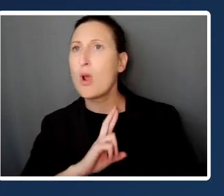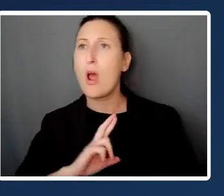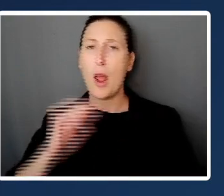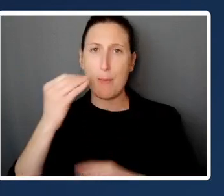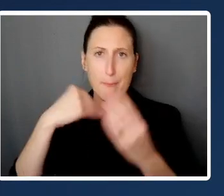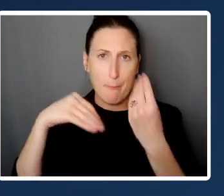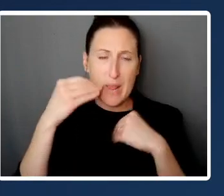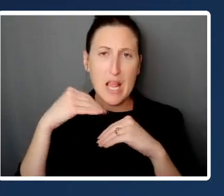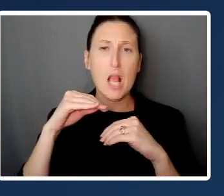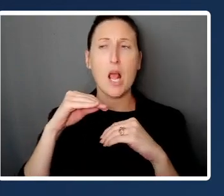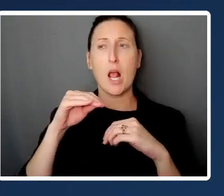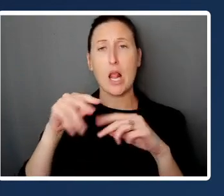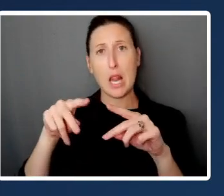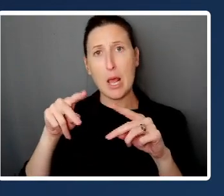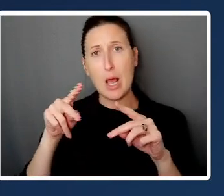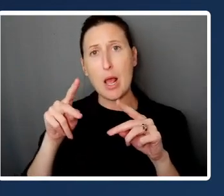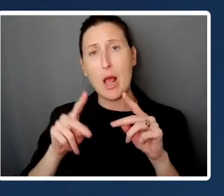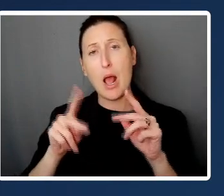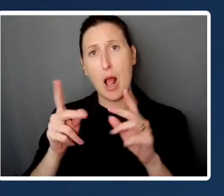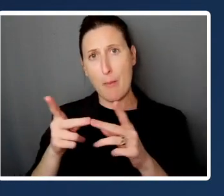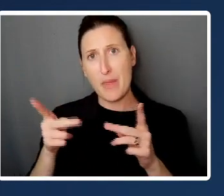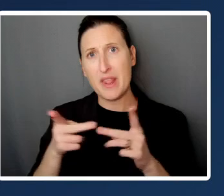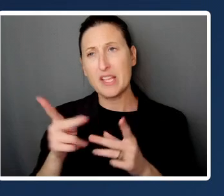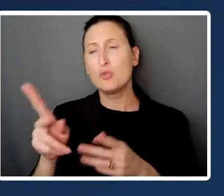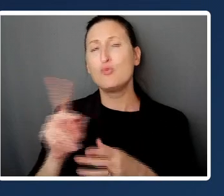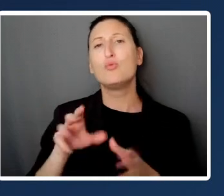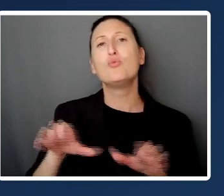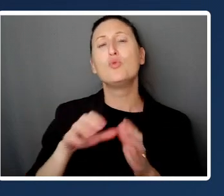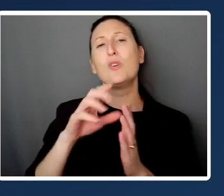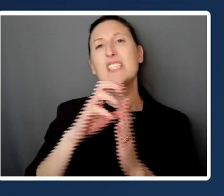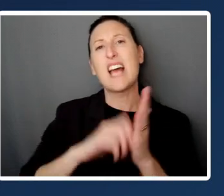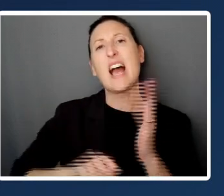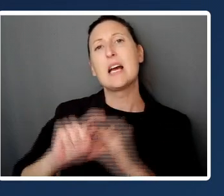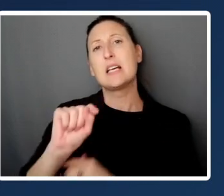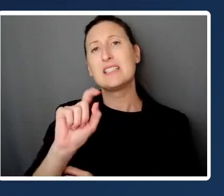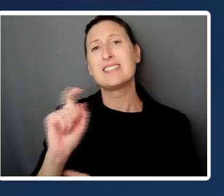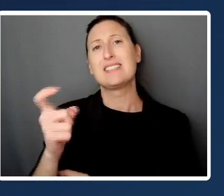get your taxes done. So, like they were also exposed to a variety of, like, business models.